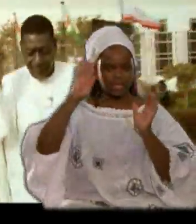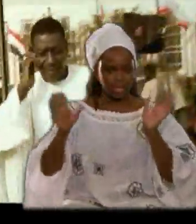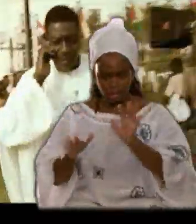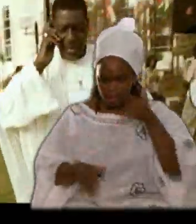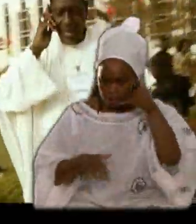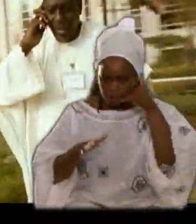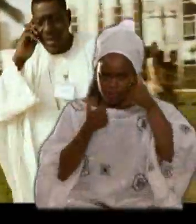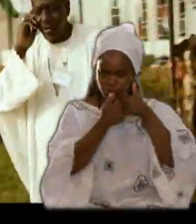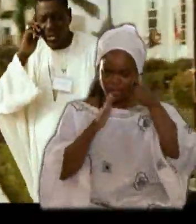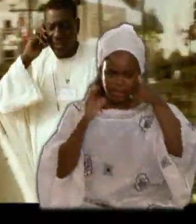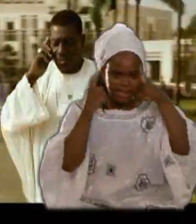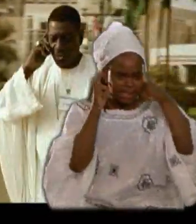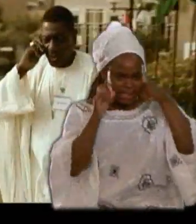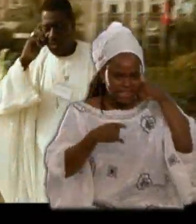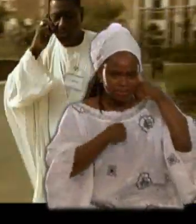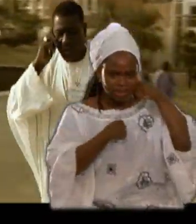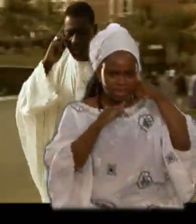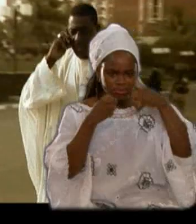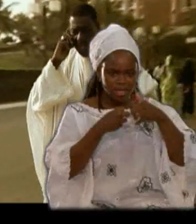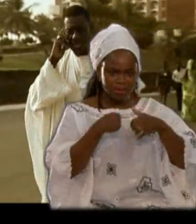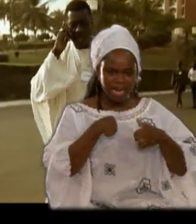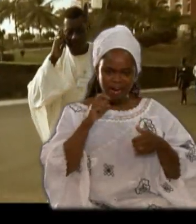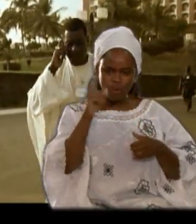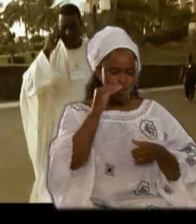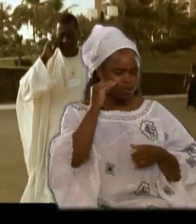Hello, sweetheart, listen. It's me! There's a problem.